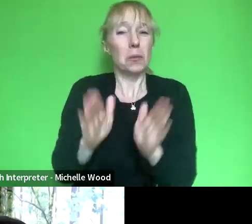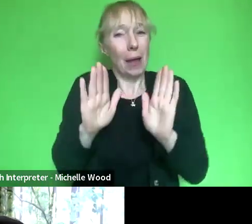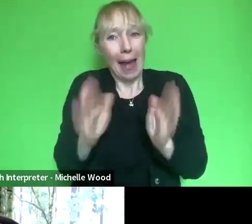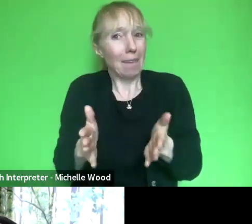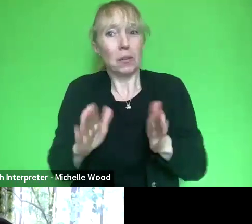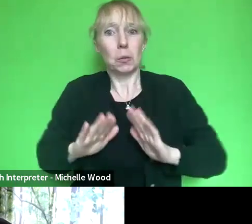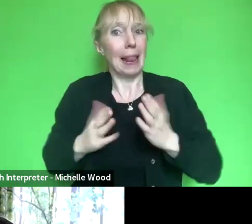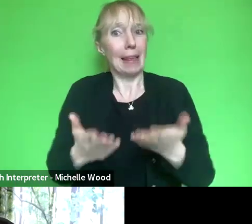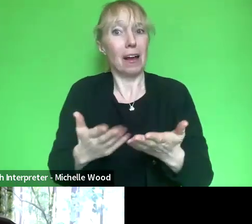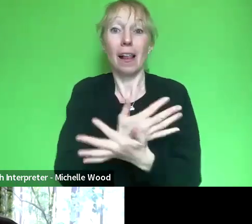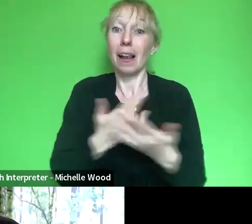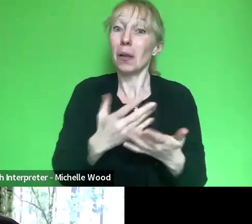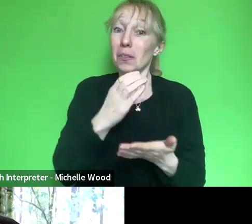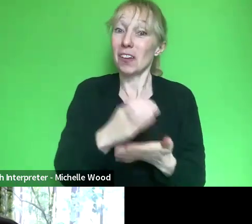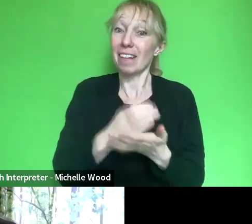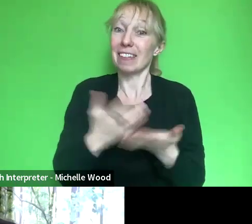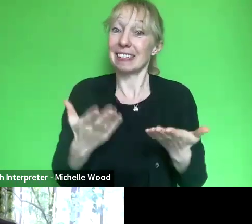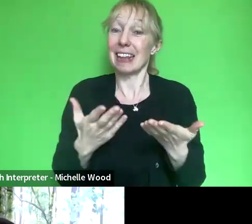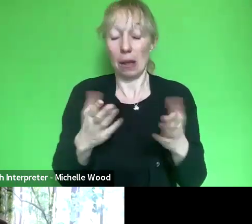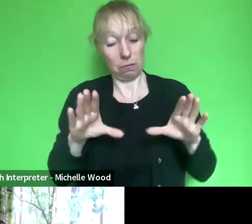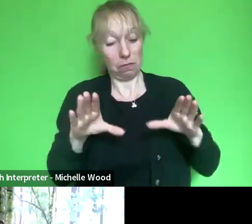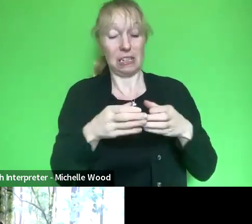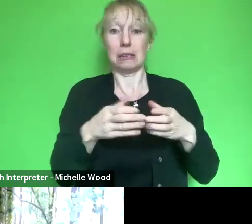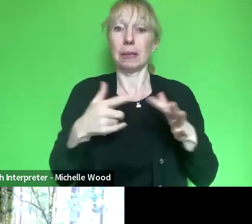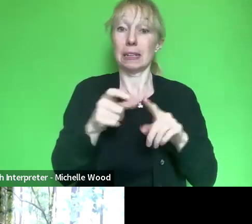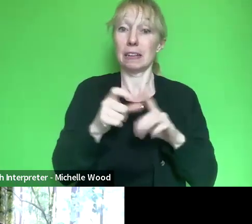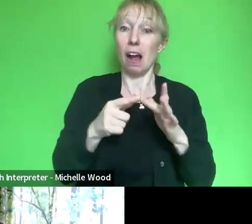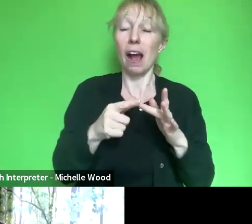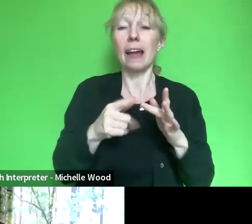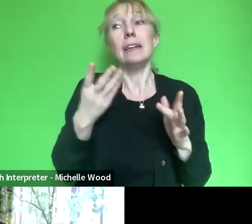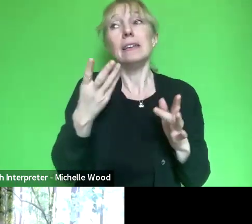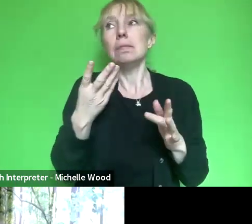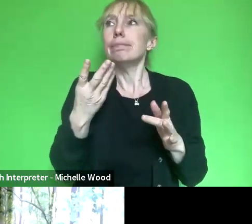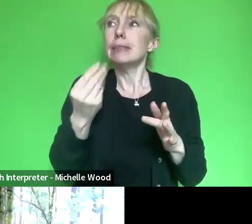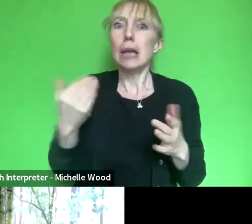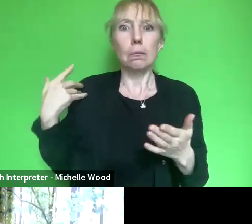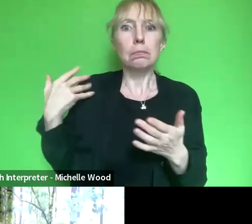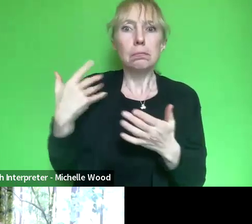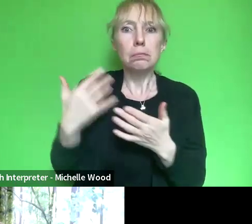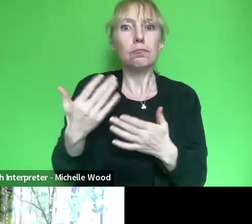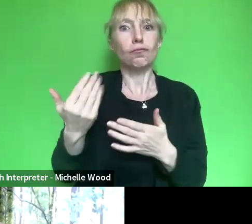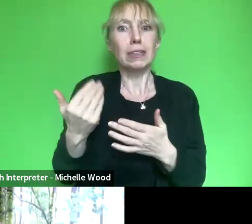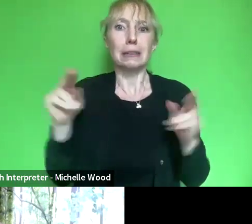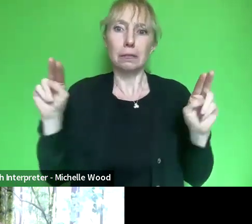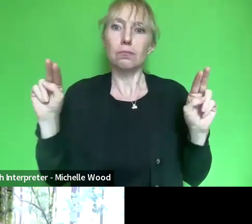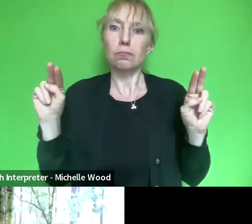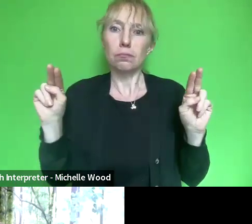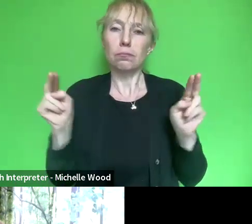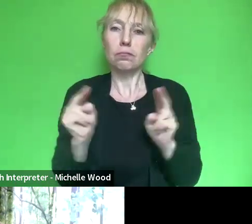a lot of charities do have an EDI team. Some of them have shrunk in recent years because of the issues around the rhetoric